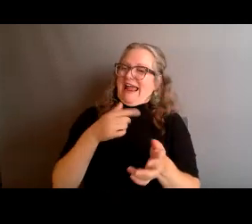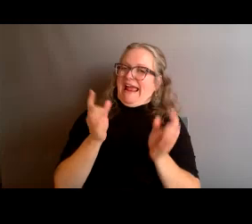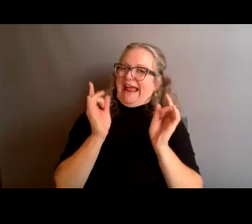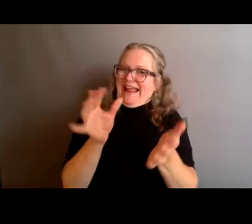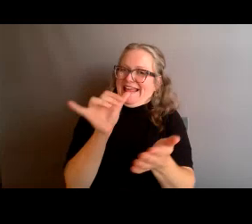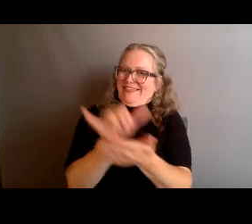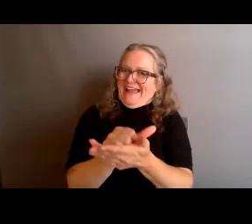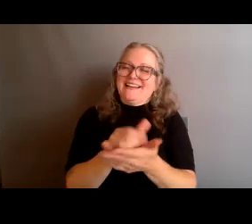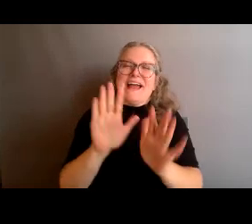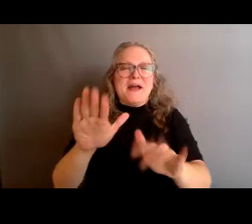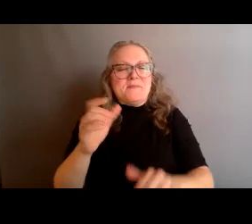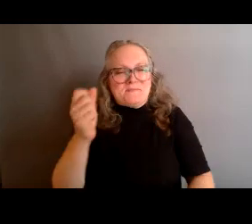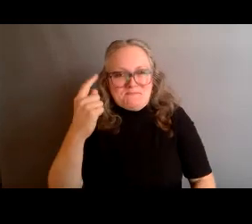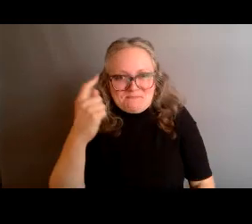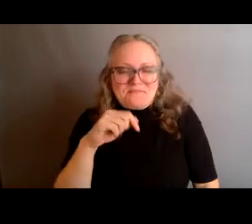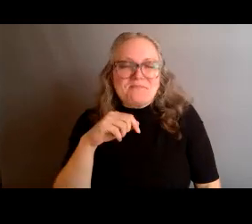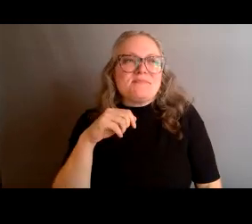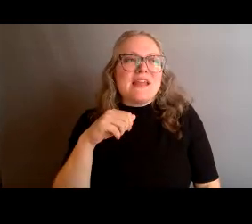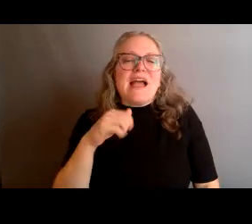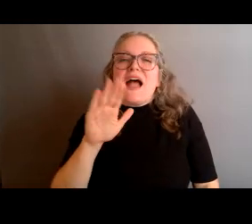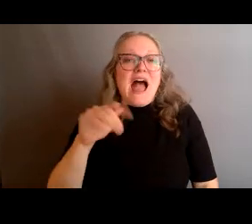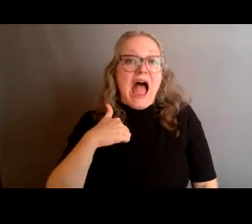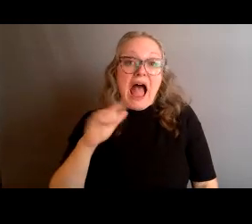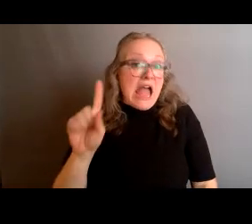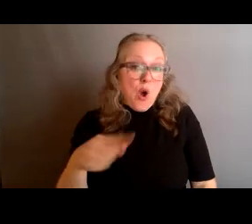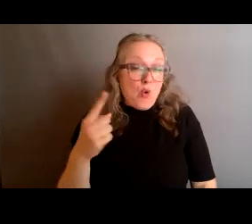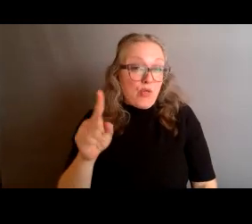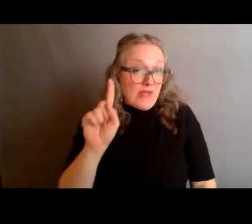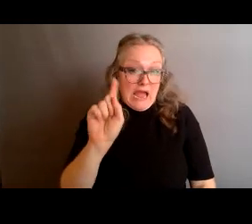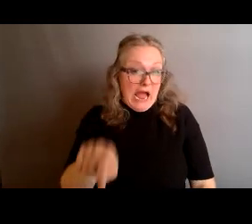Here's the thing. I only have to do it for UMWA.